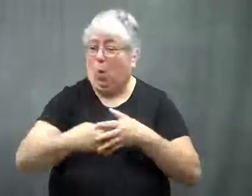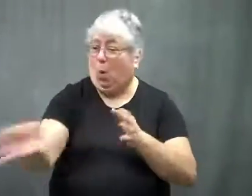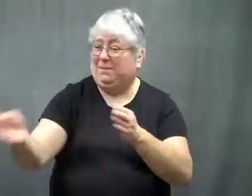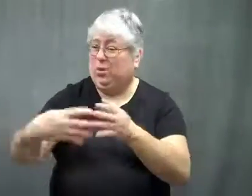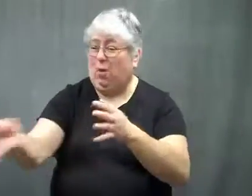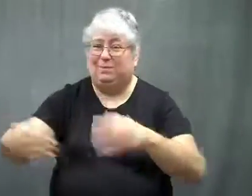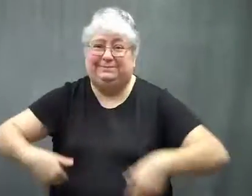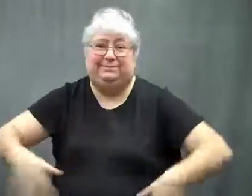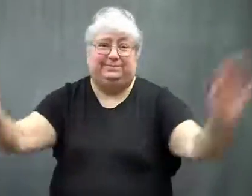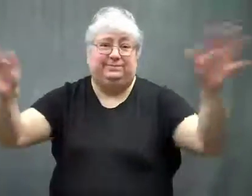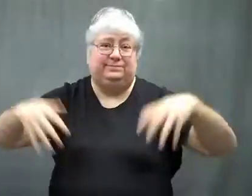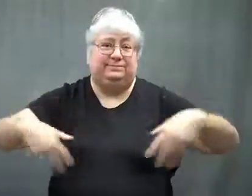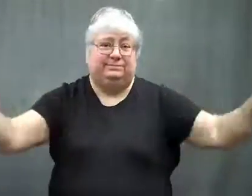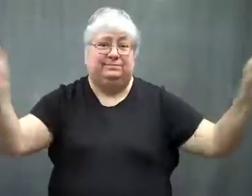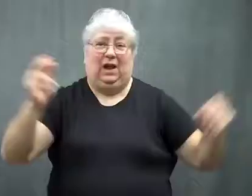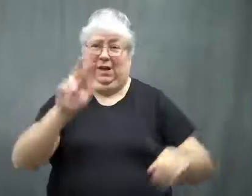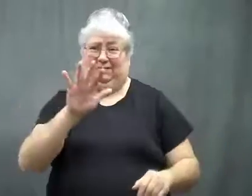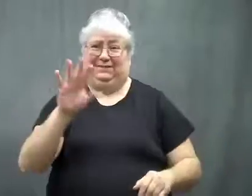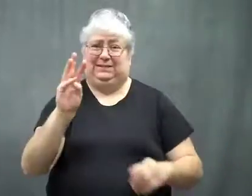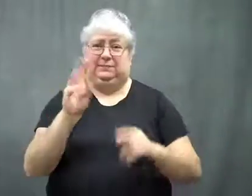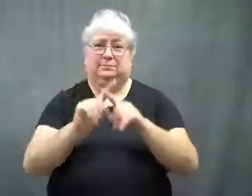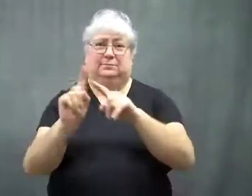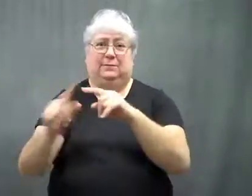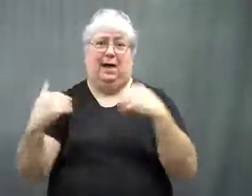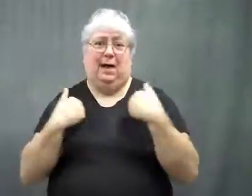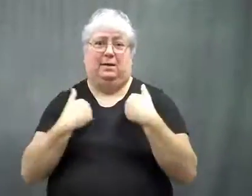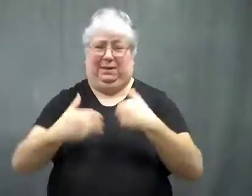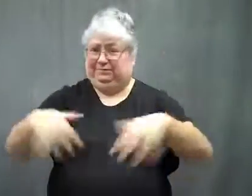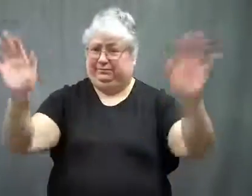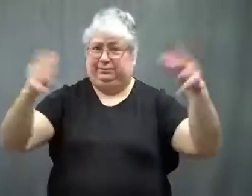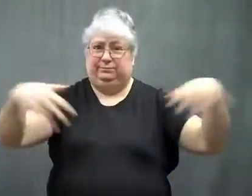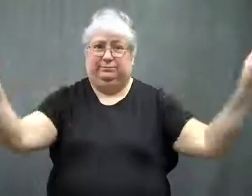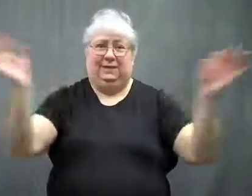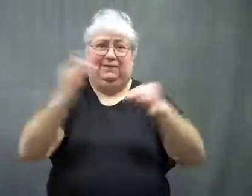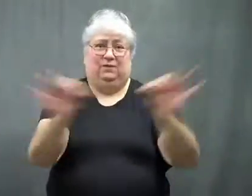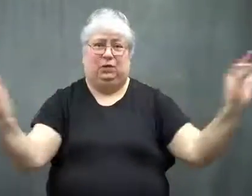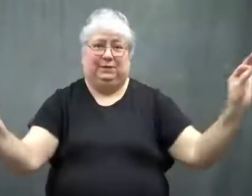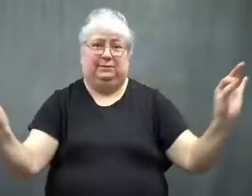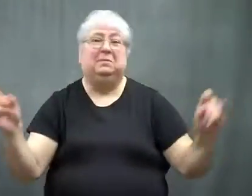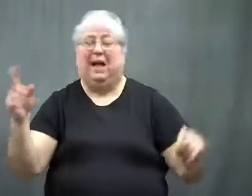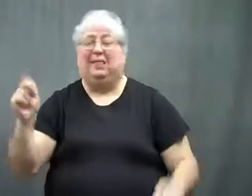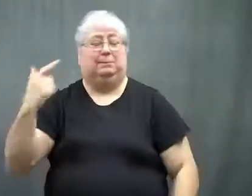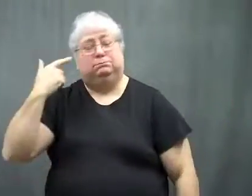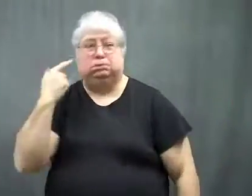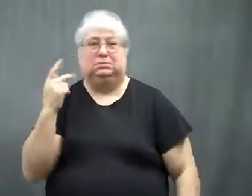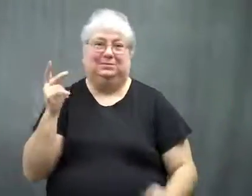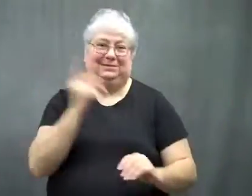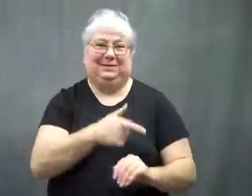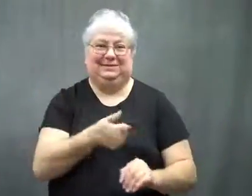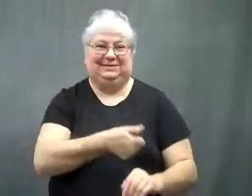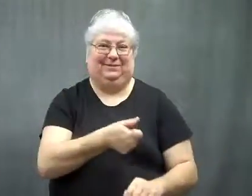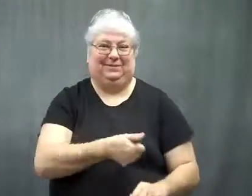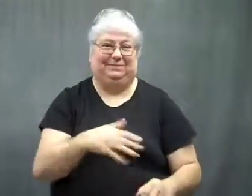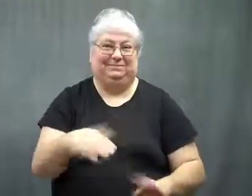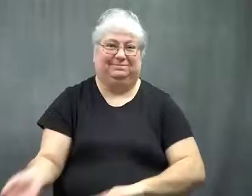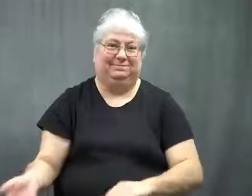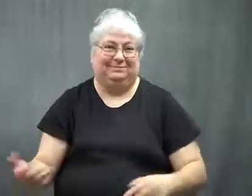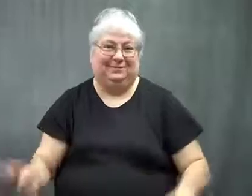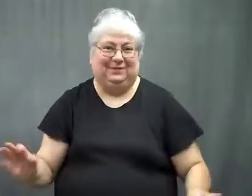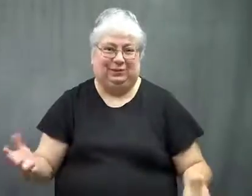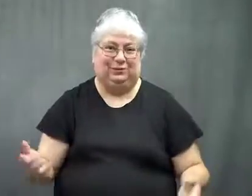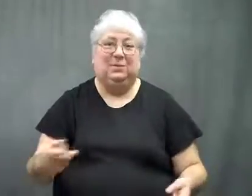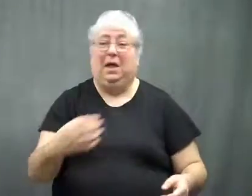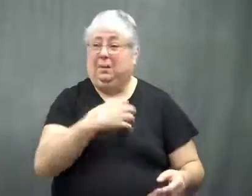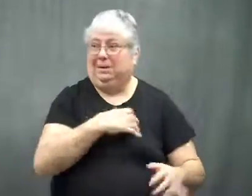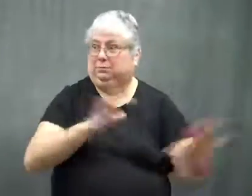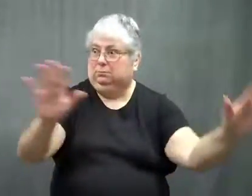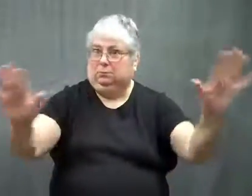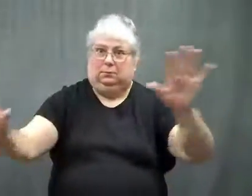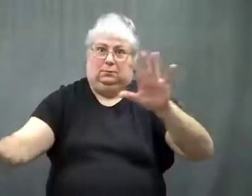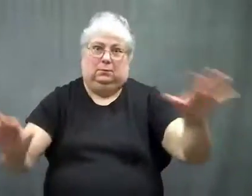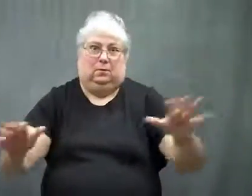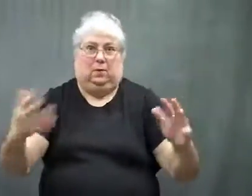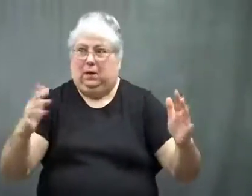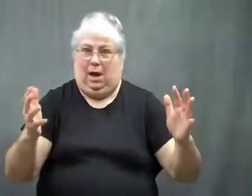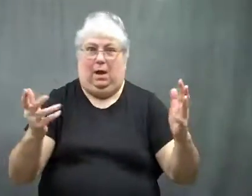he released 56 animals, and let them go free. Then he shot and killed himself.